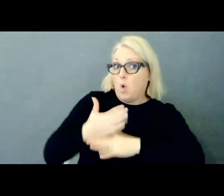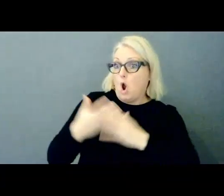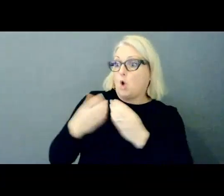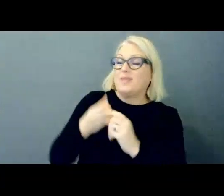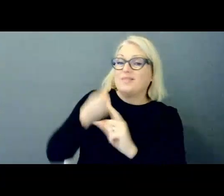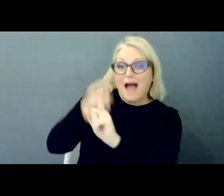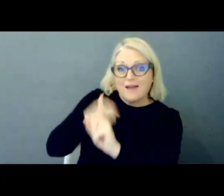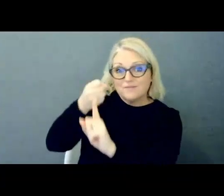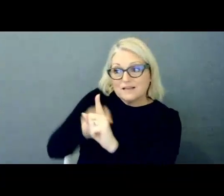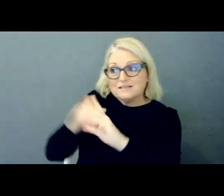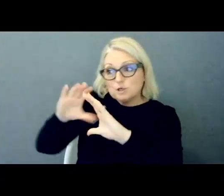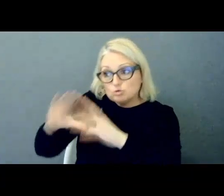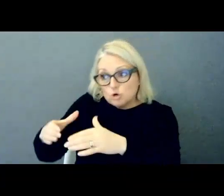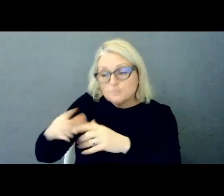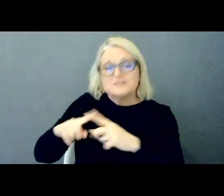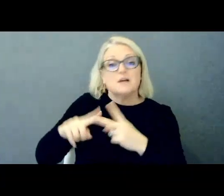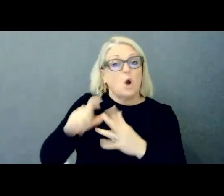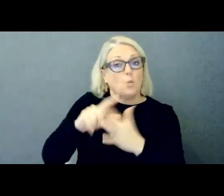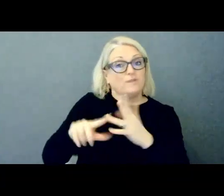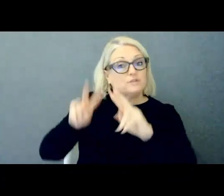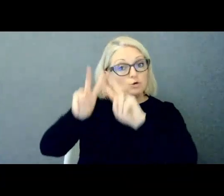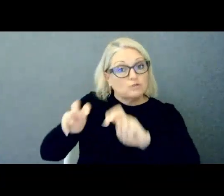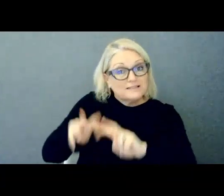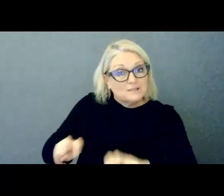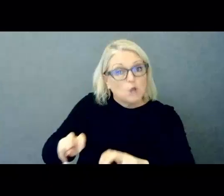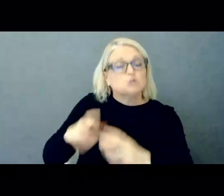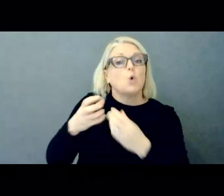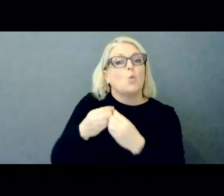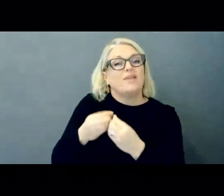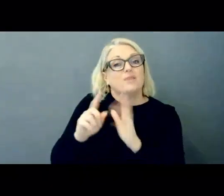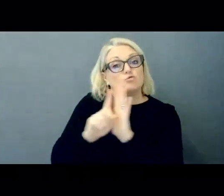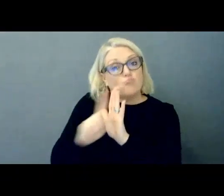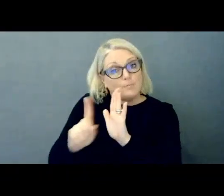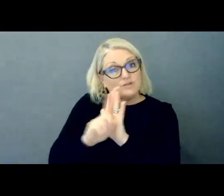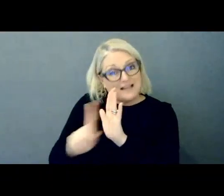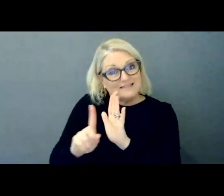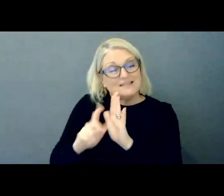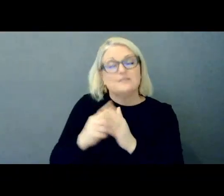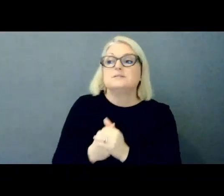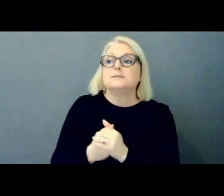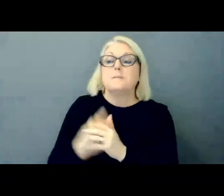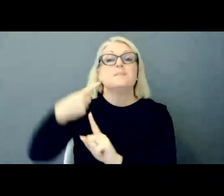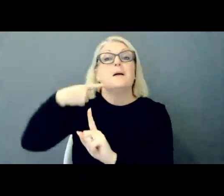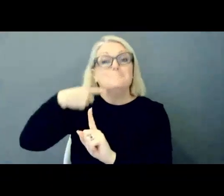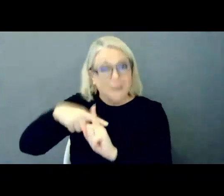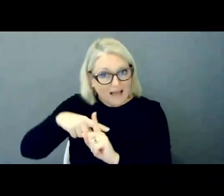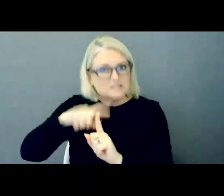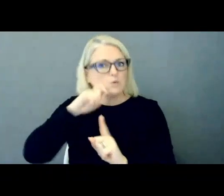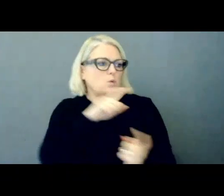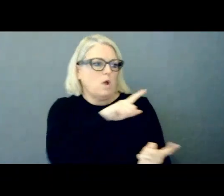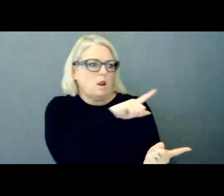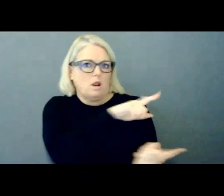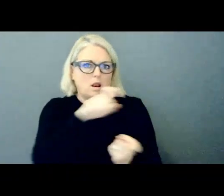on a number of occasions with the broader representatives, as well as where we can, the direct customers and the people that speak on their behalf